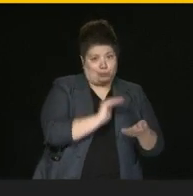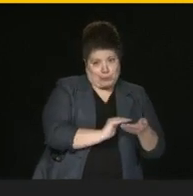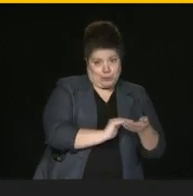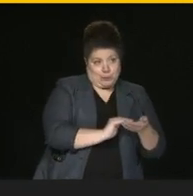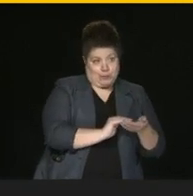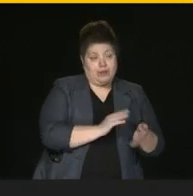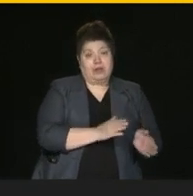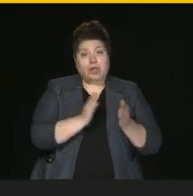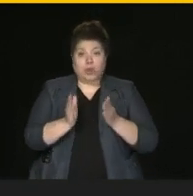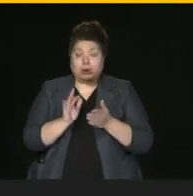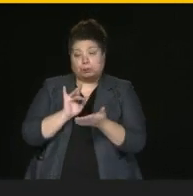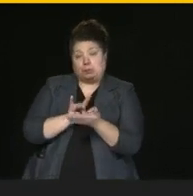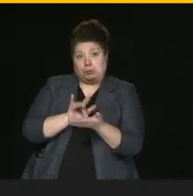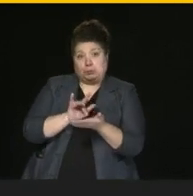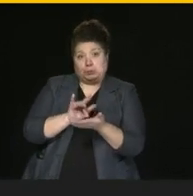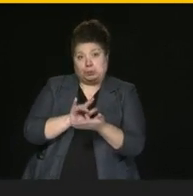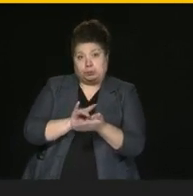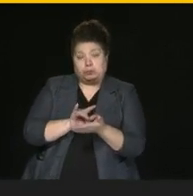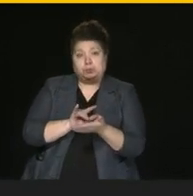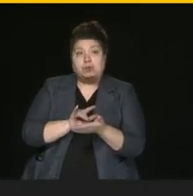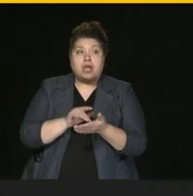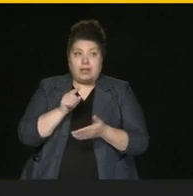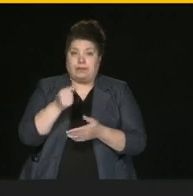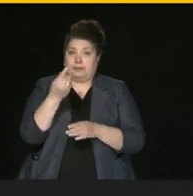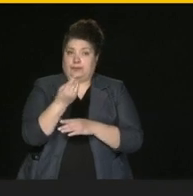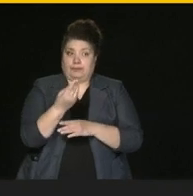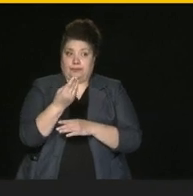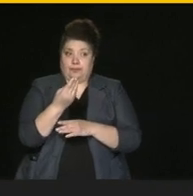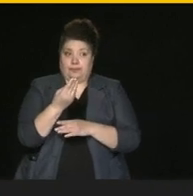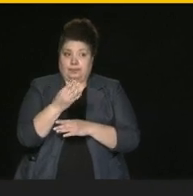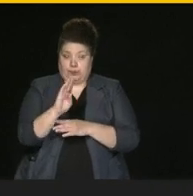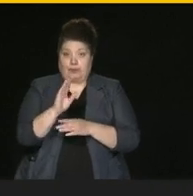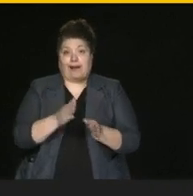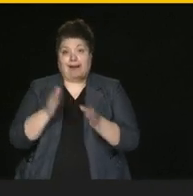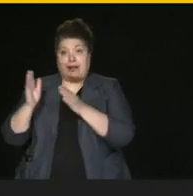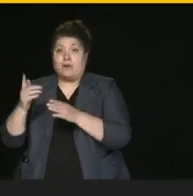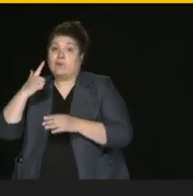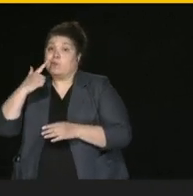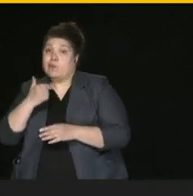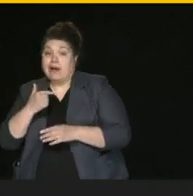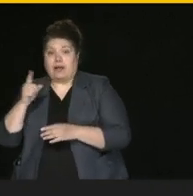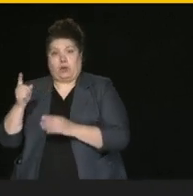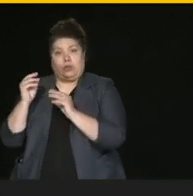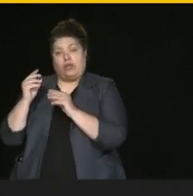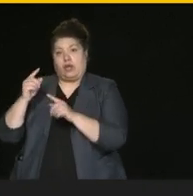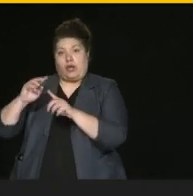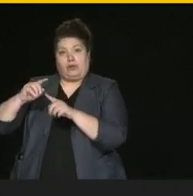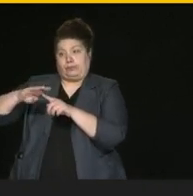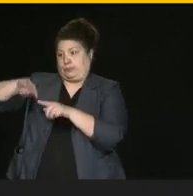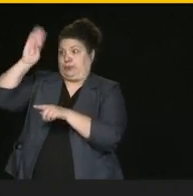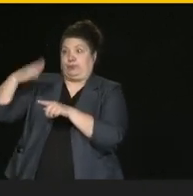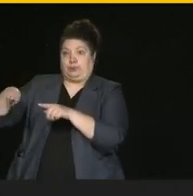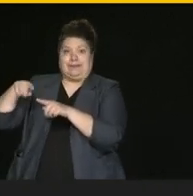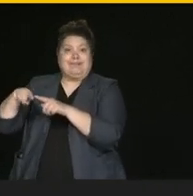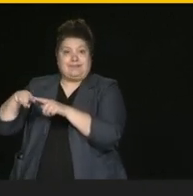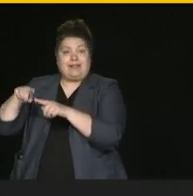BLUE BOX SHOWS THE WEAKER CONTROLS AND THE RED BAR SHOW WHAT HAPPENS WHEN YOU HAVE NO